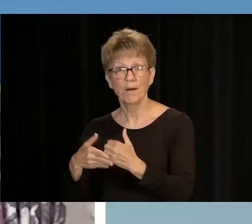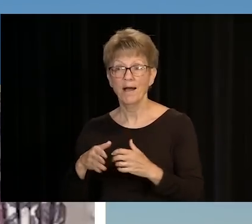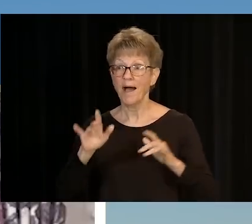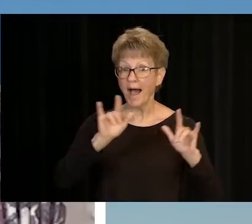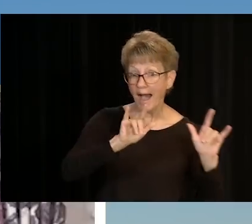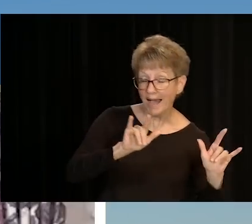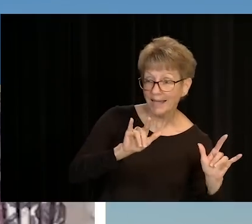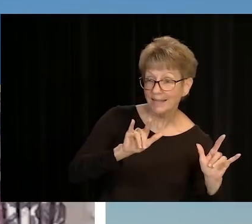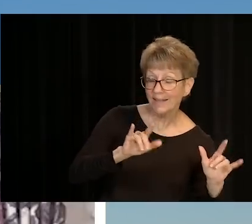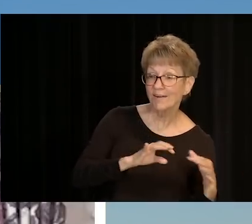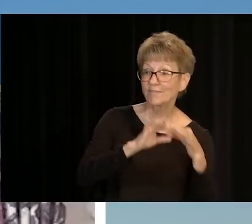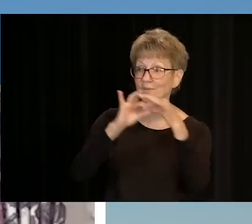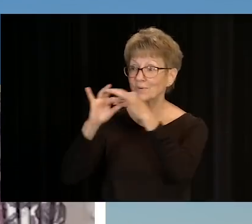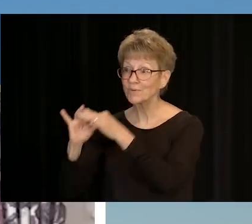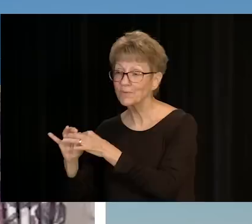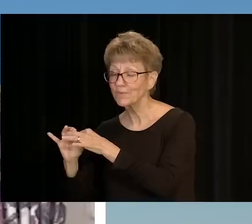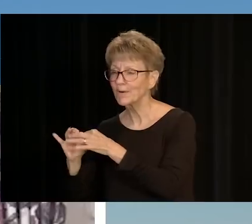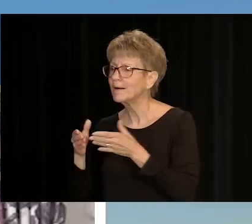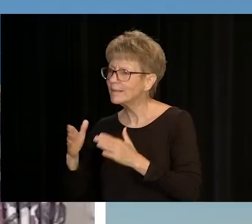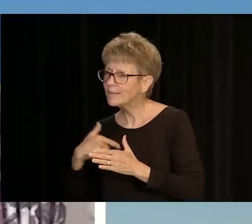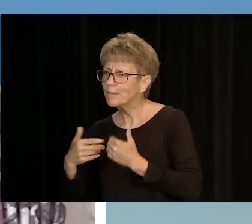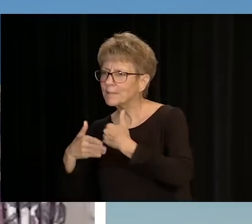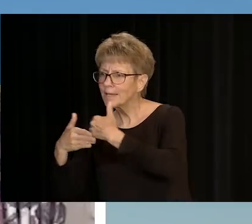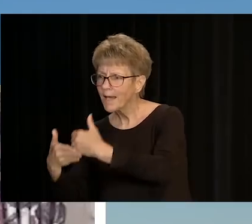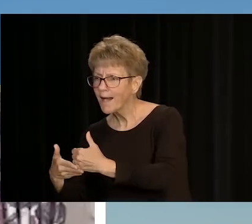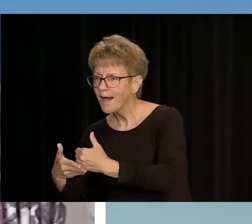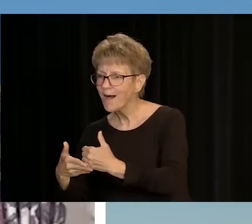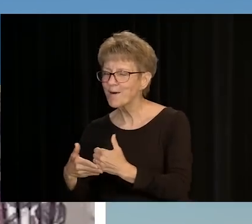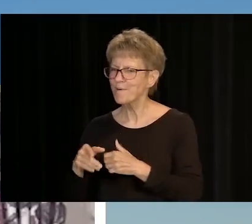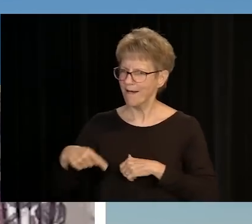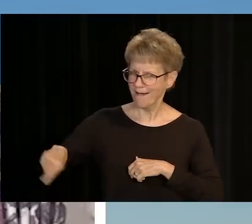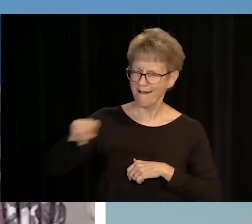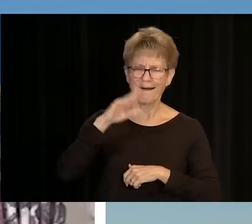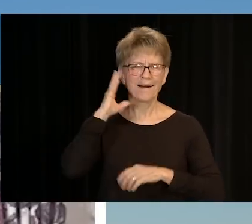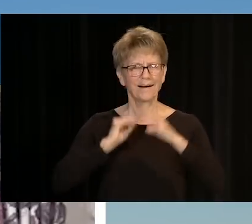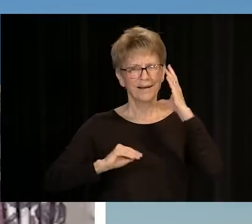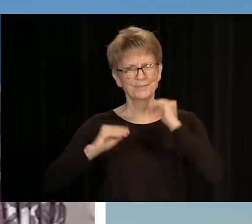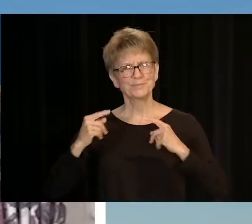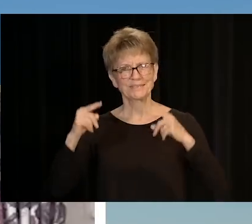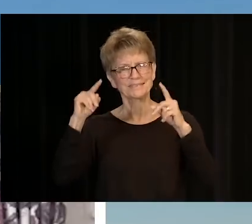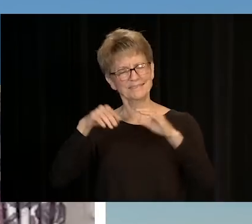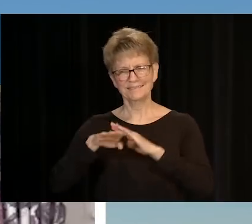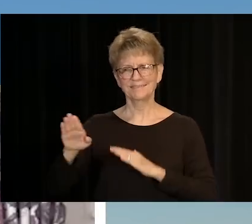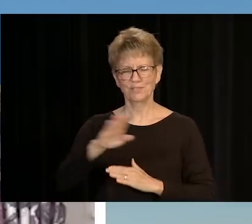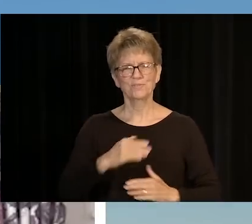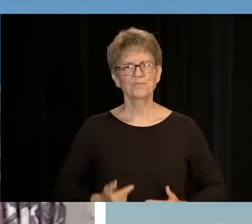SO, COUPLE 'I LOVE YOU' WITH 'LET ME HELP', AND YOU WILL FIND MUCH SUCCESS IN LIFE.